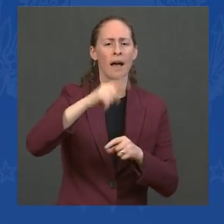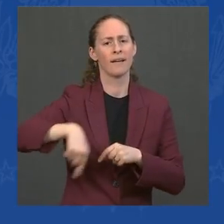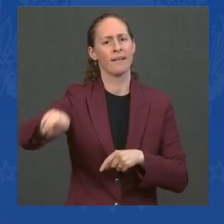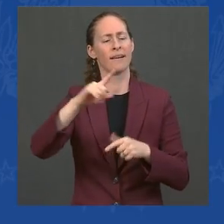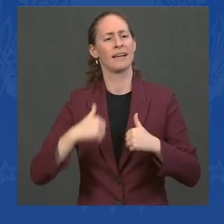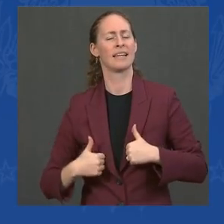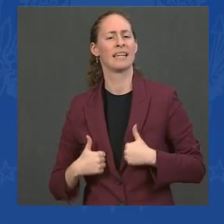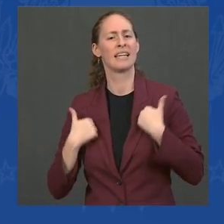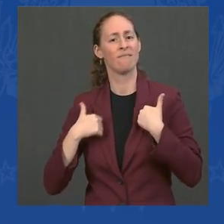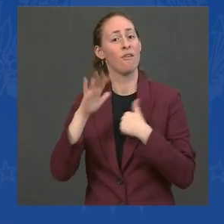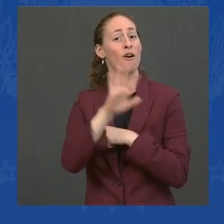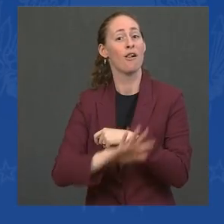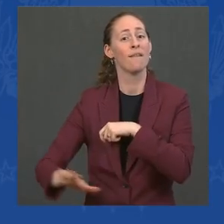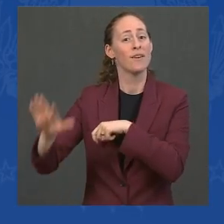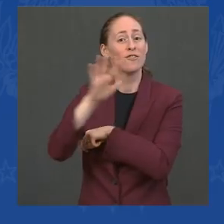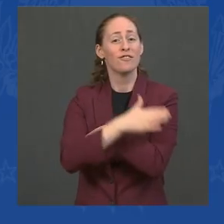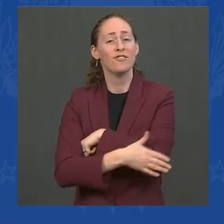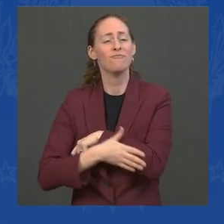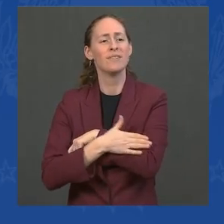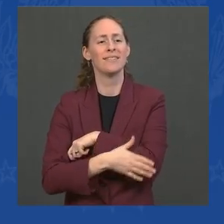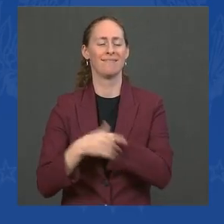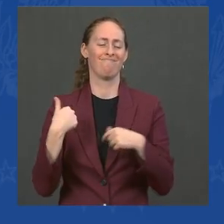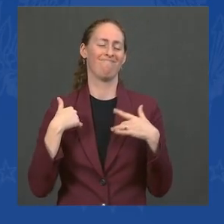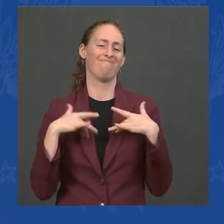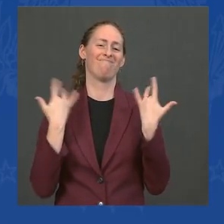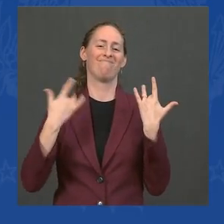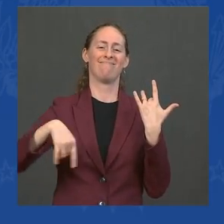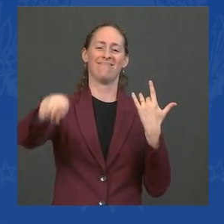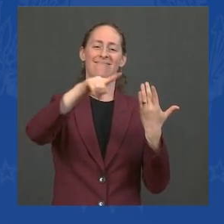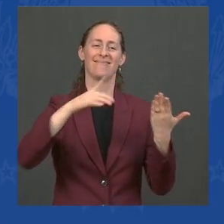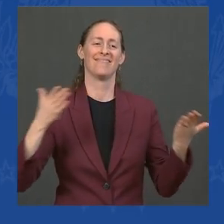We are thrilled that you're all here today at this Microsoft project,